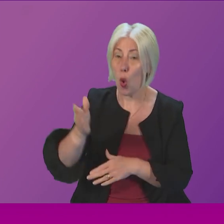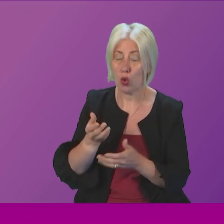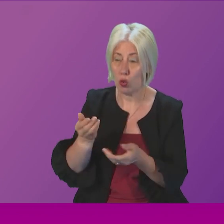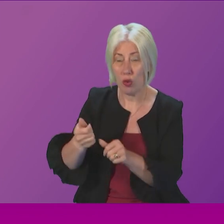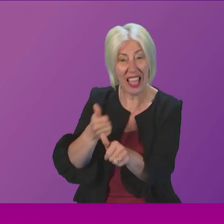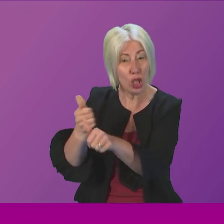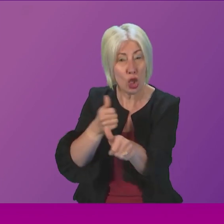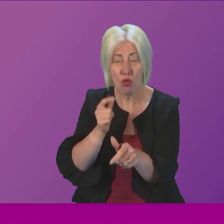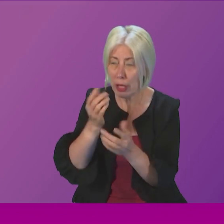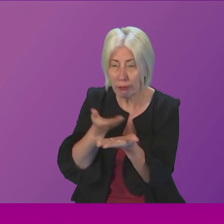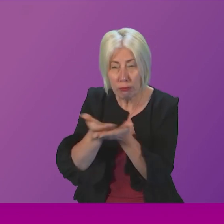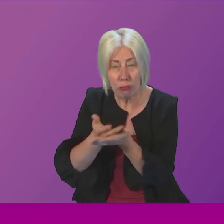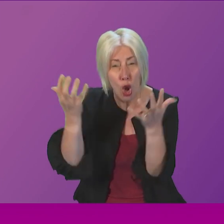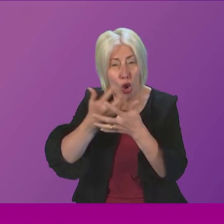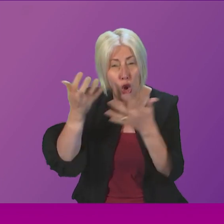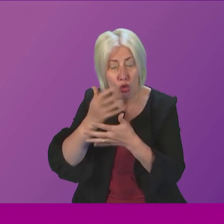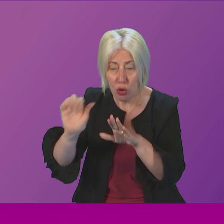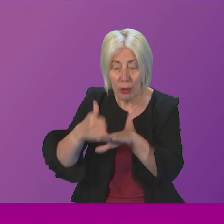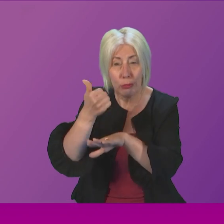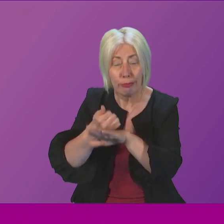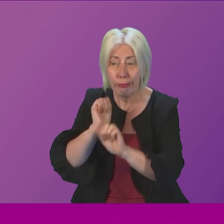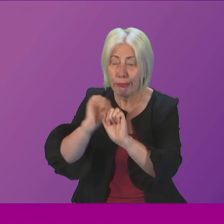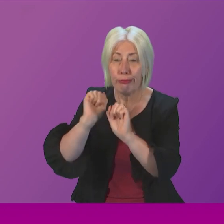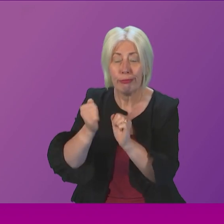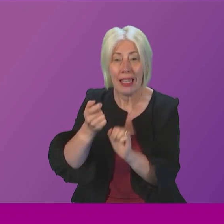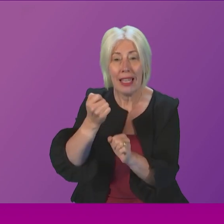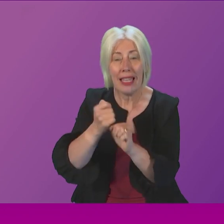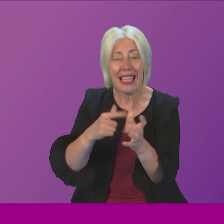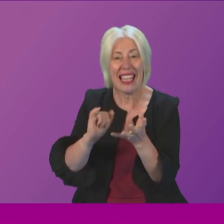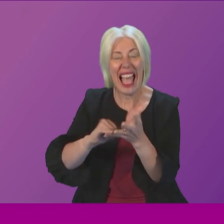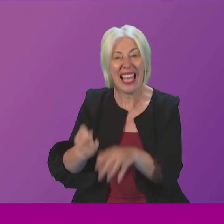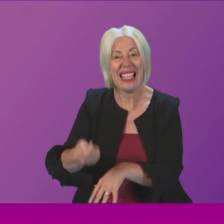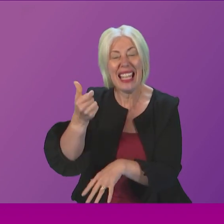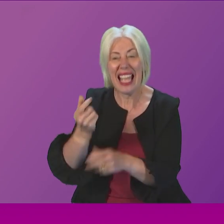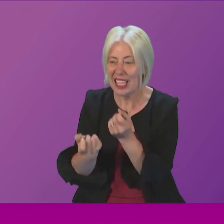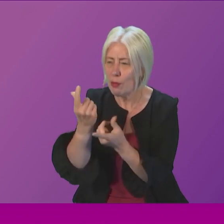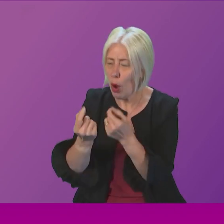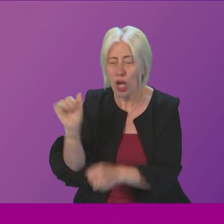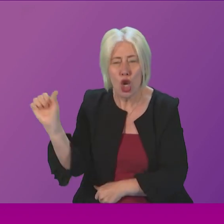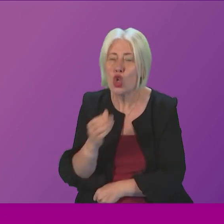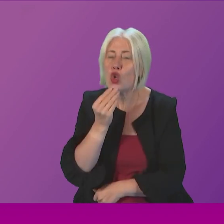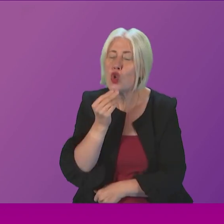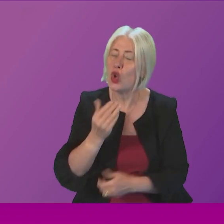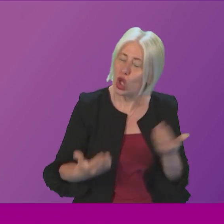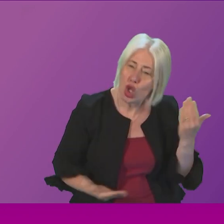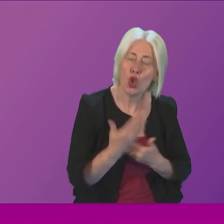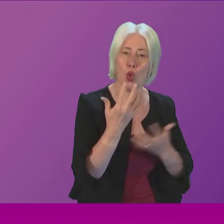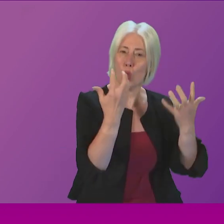about the installation of gas boilers? It is important that we use new technologies such as air-source heat pumps to try to deal